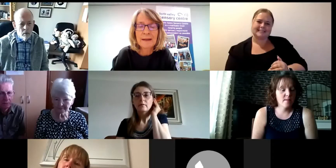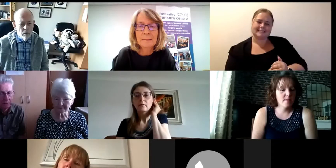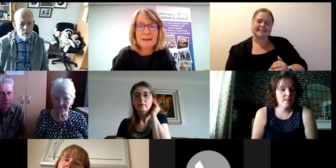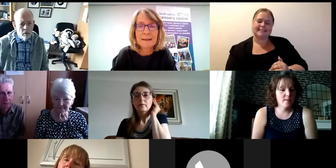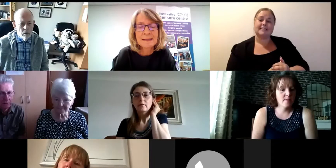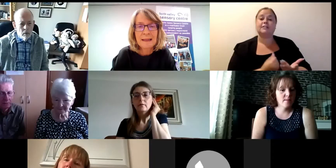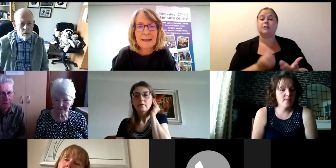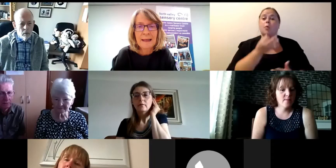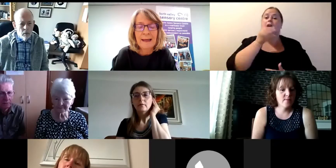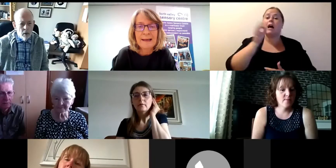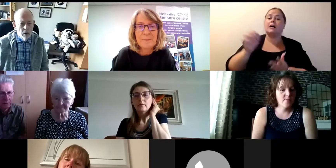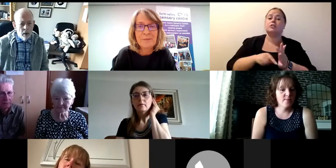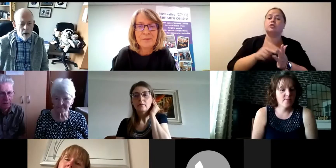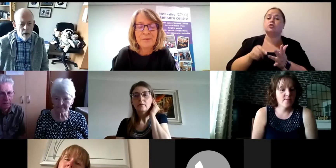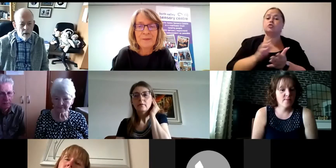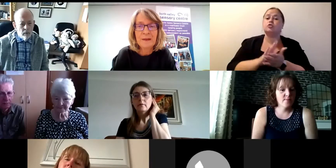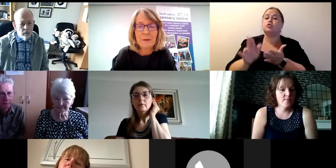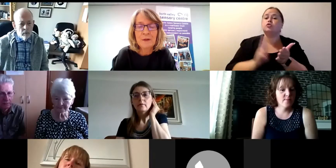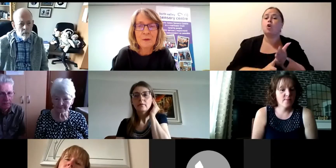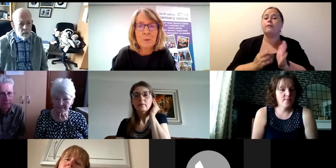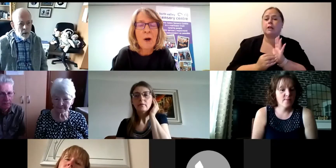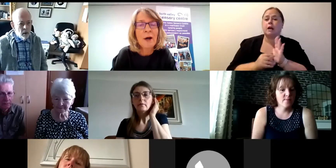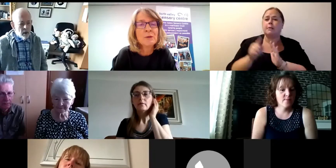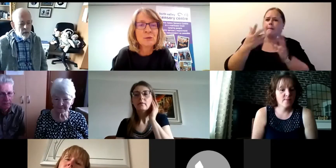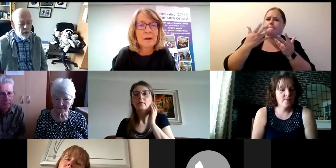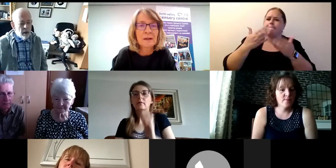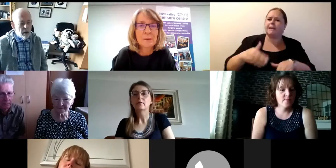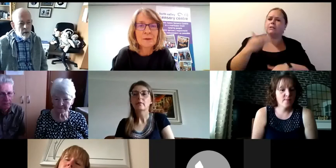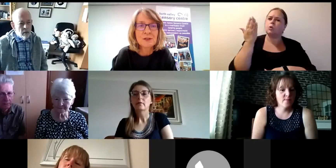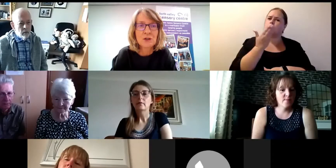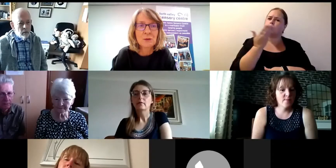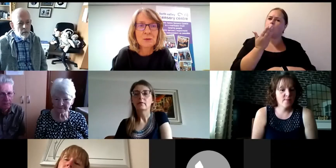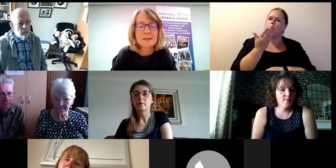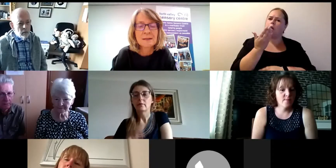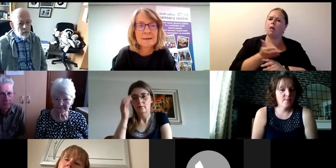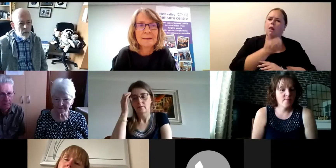a bit, how do you work with the schools?